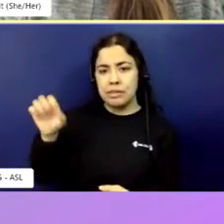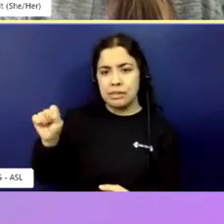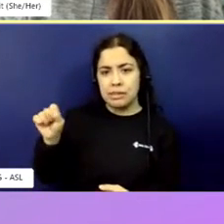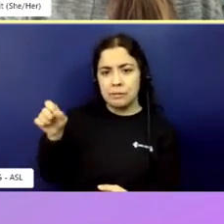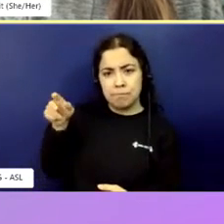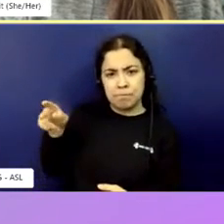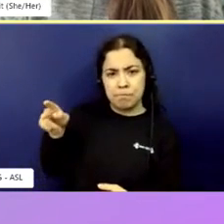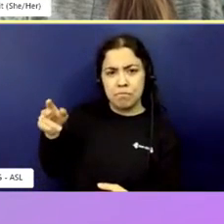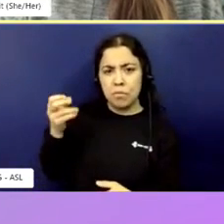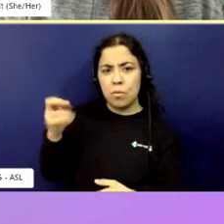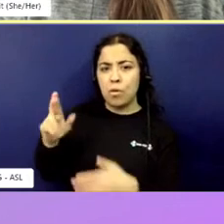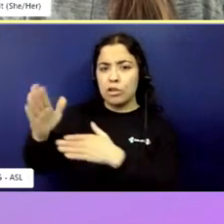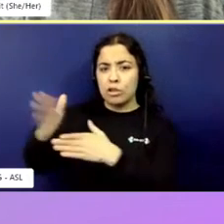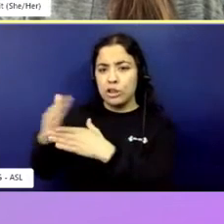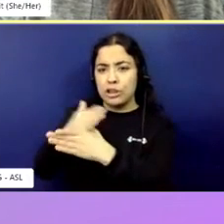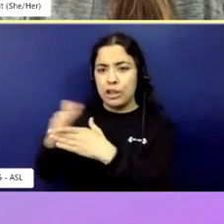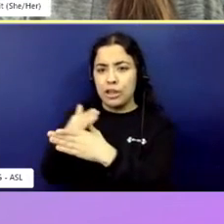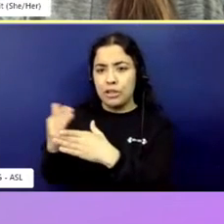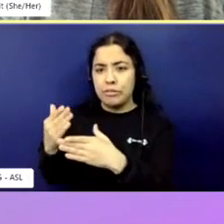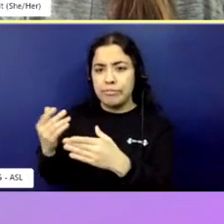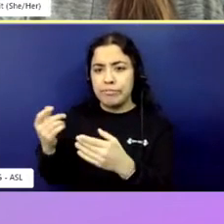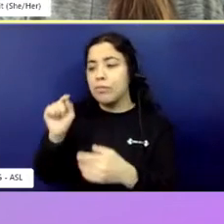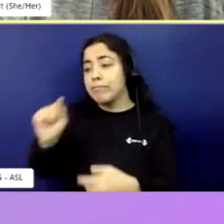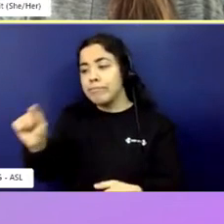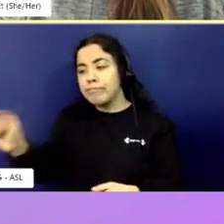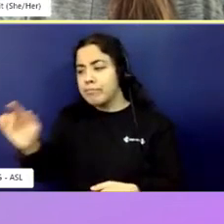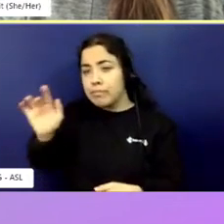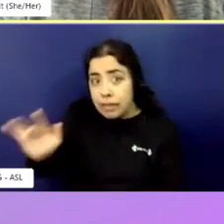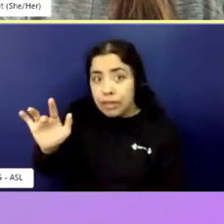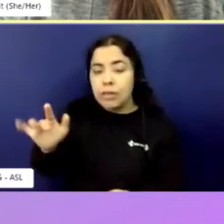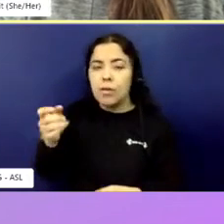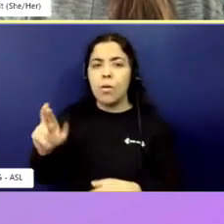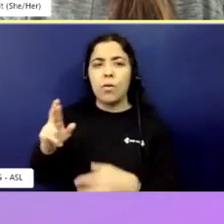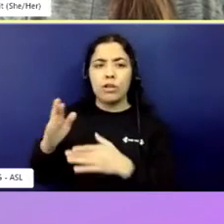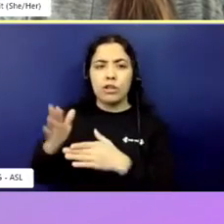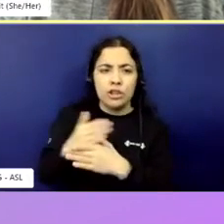most confusing is either the ellipses icon or the share icon, the rectangle with the